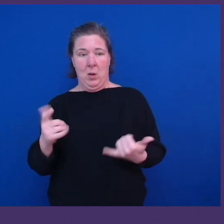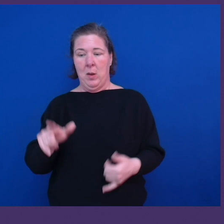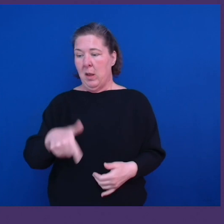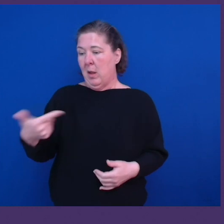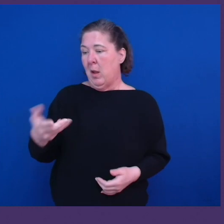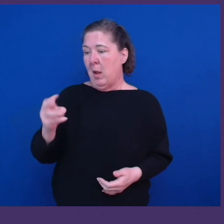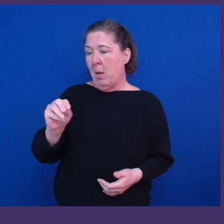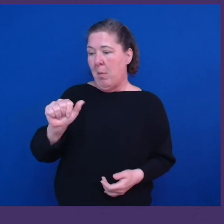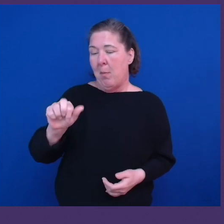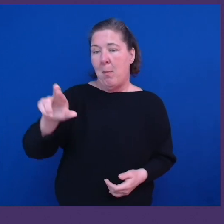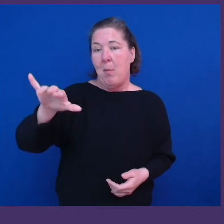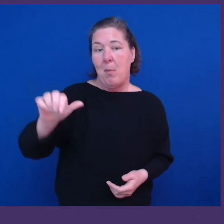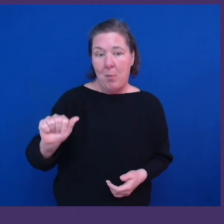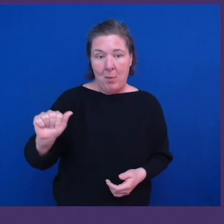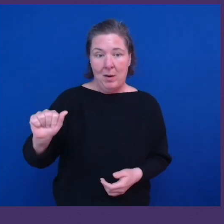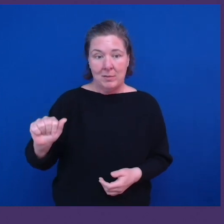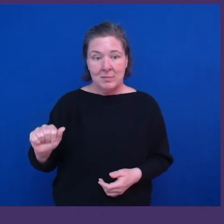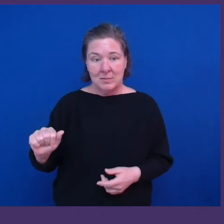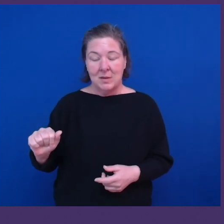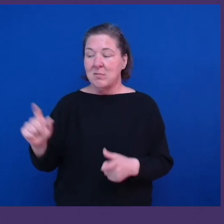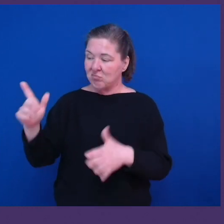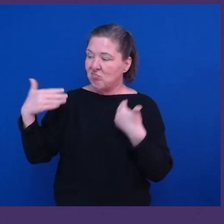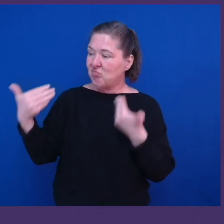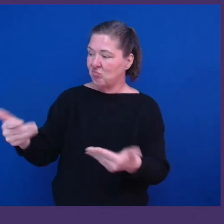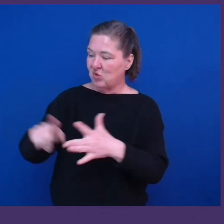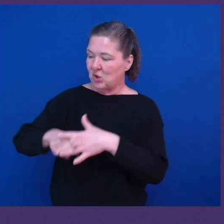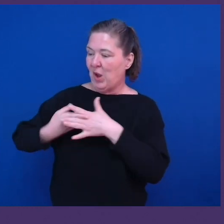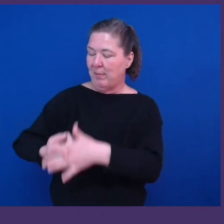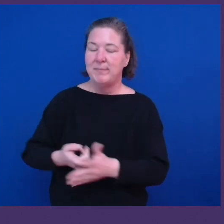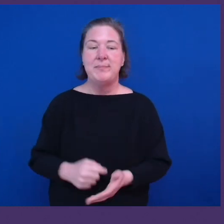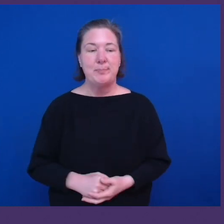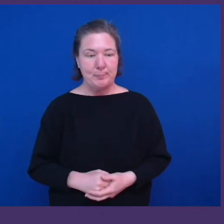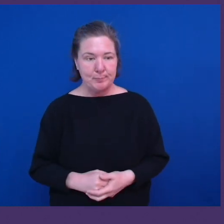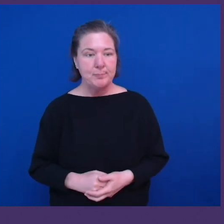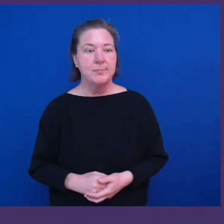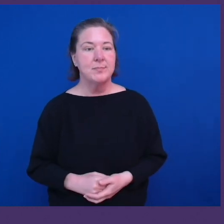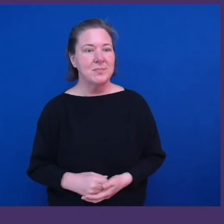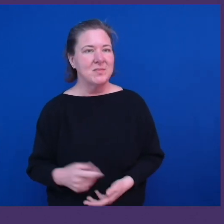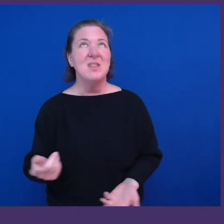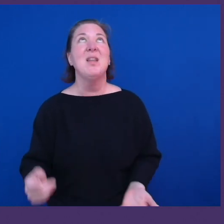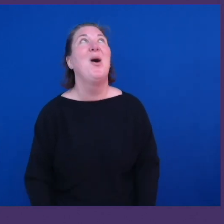take our conversation forward. Maria Town: Where do I start, Rylin?